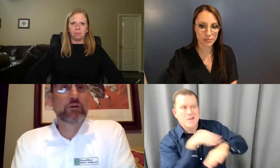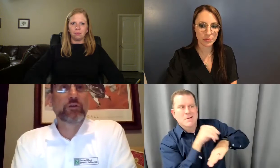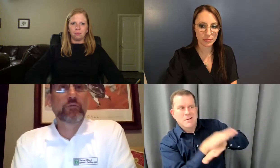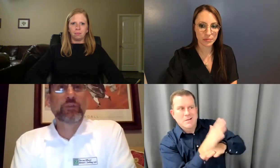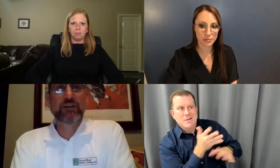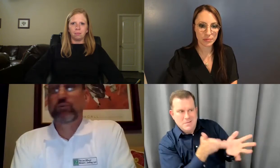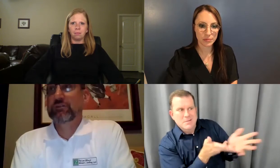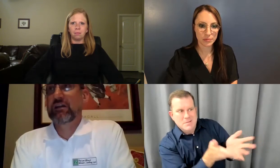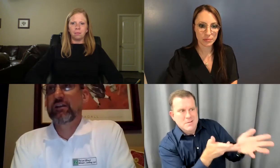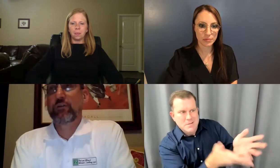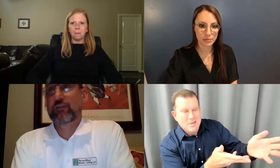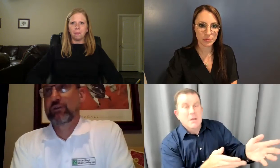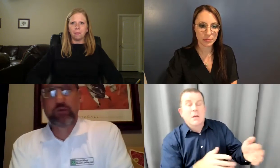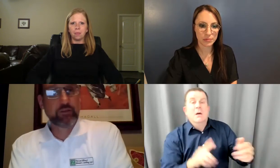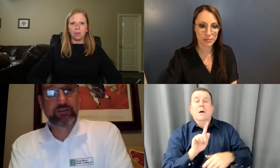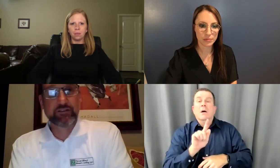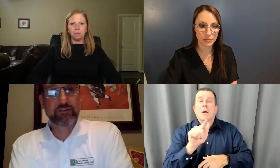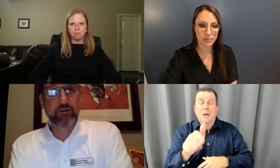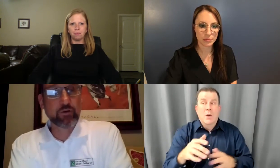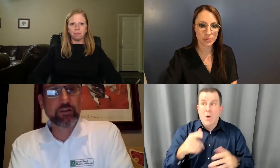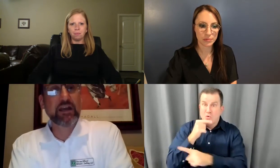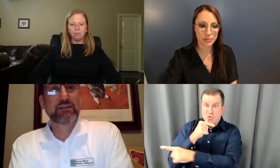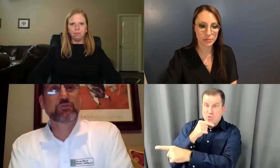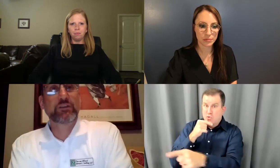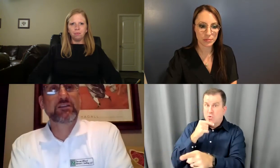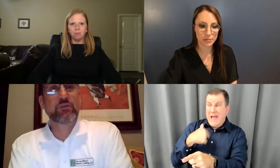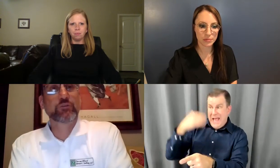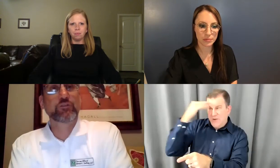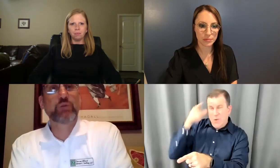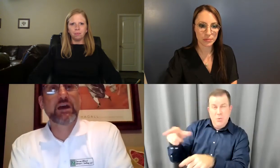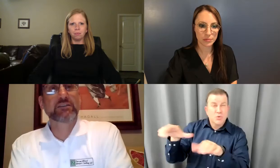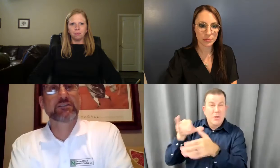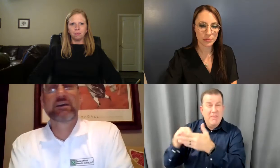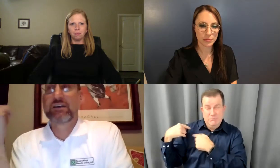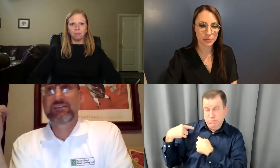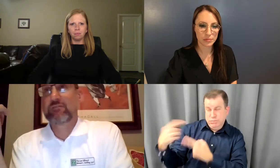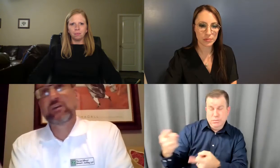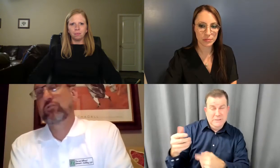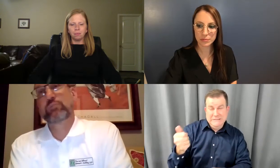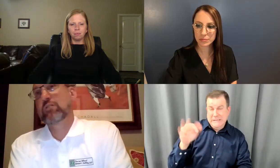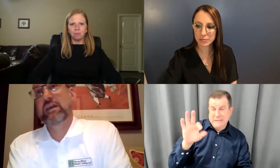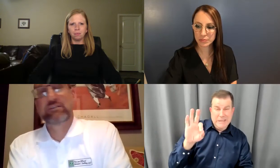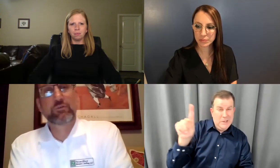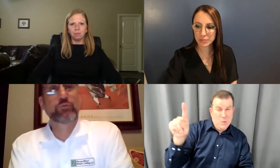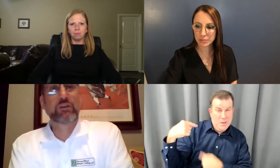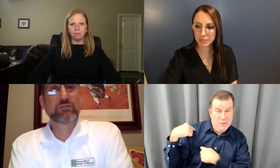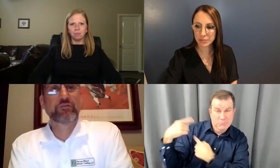the experts that I know that have been doing this since the early nineties, when the ADA was first passed, said that they only probably had two or three years